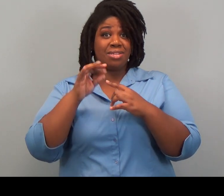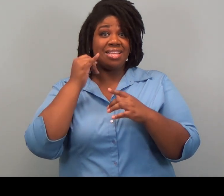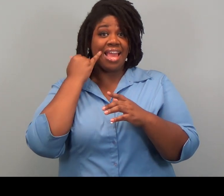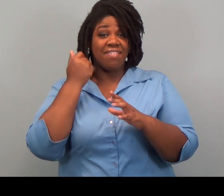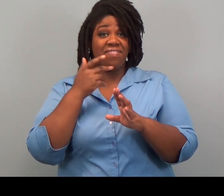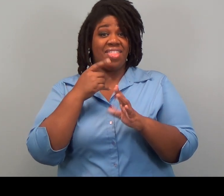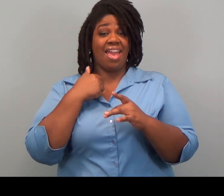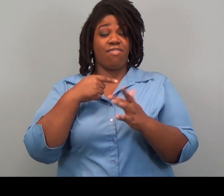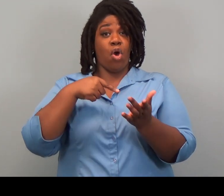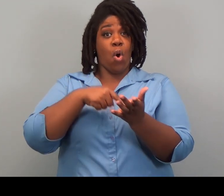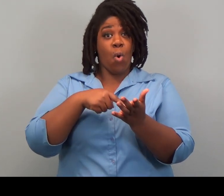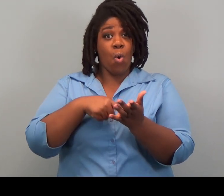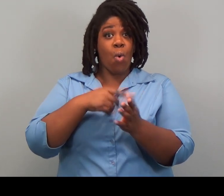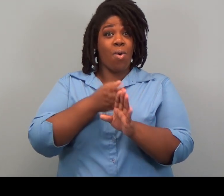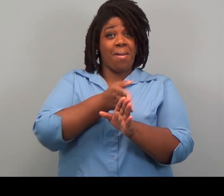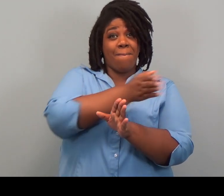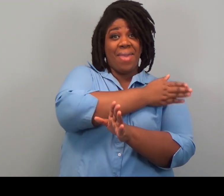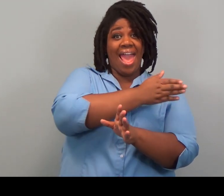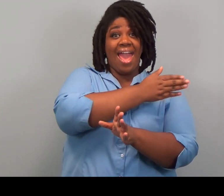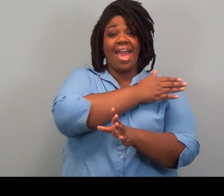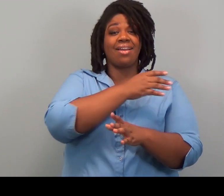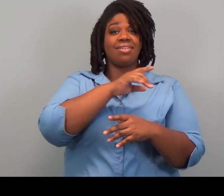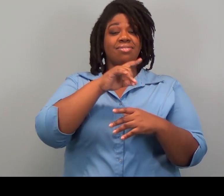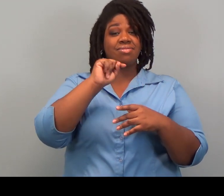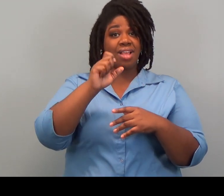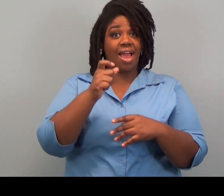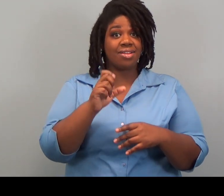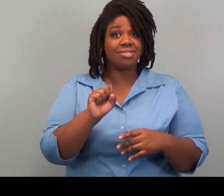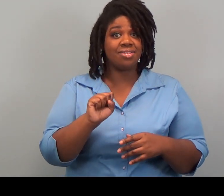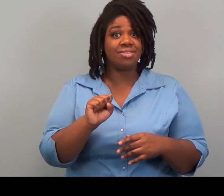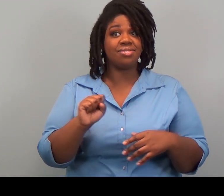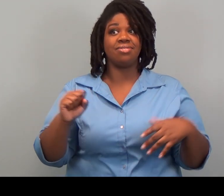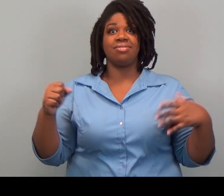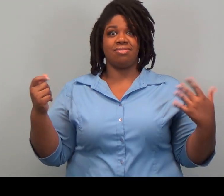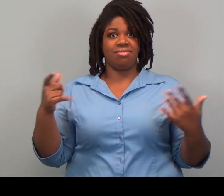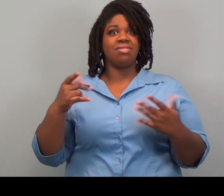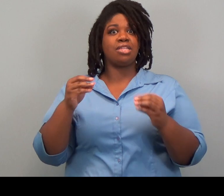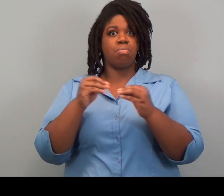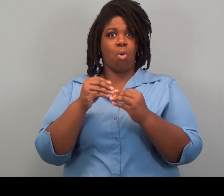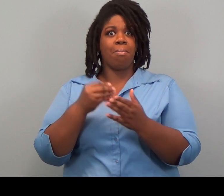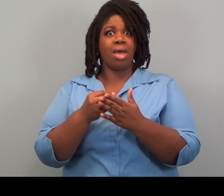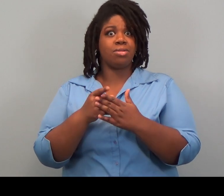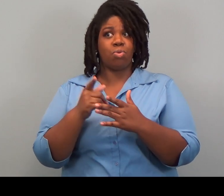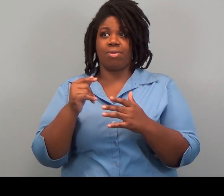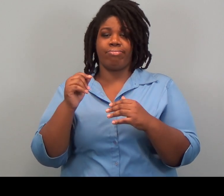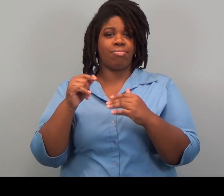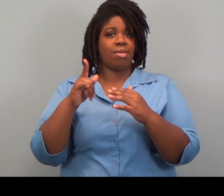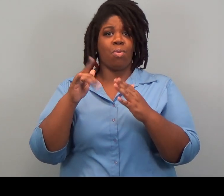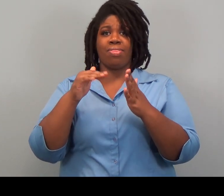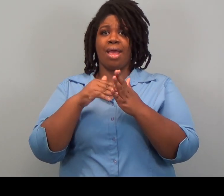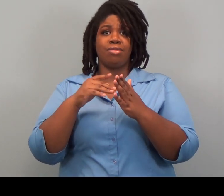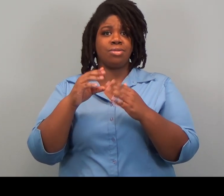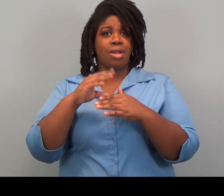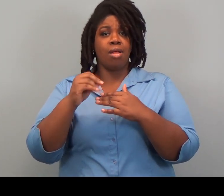because you know that's a lot of work to prepare several years worth of prior year or amended returns.